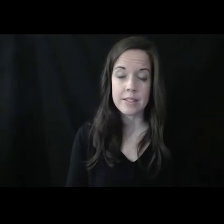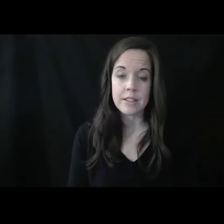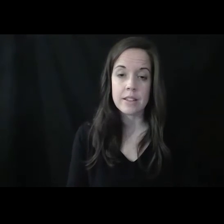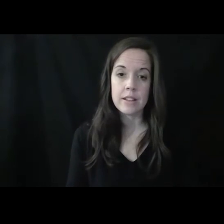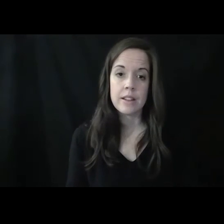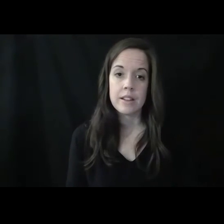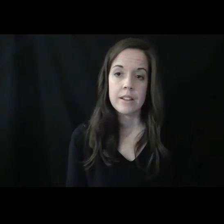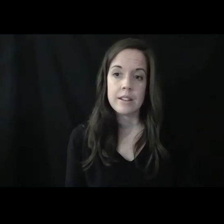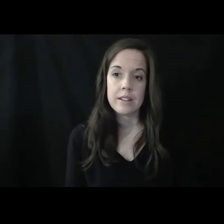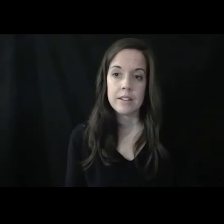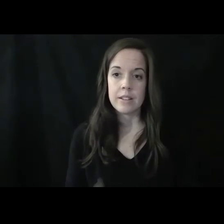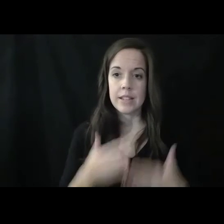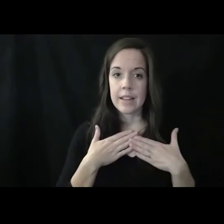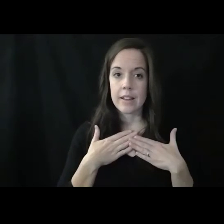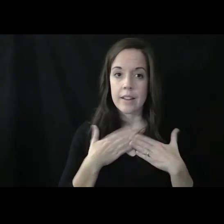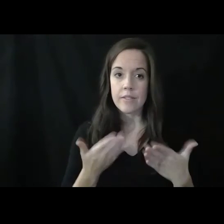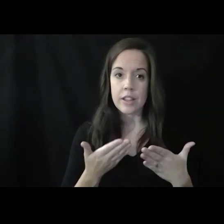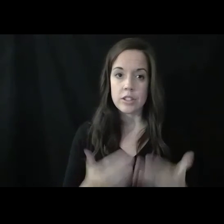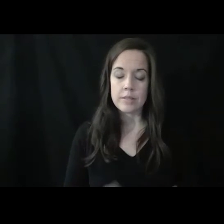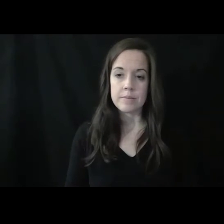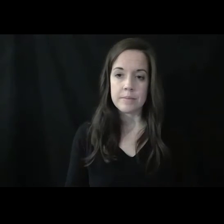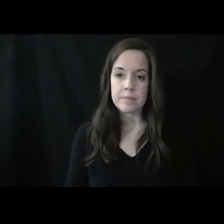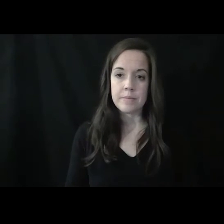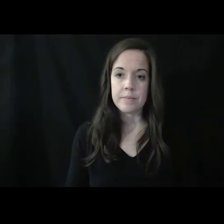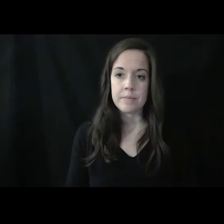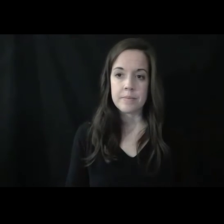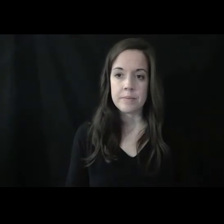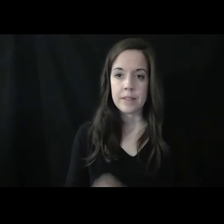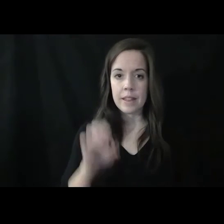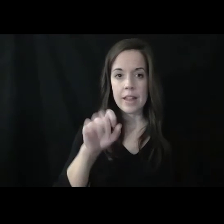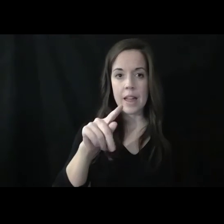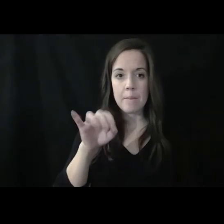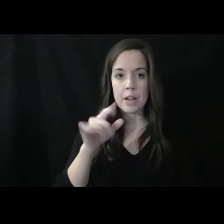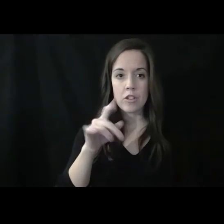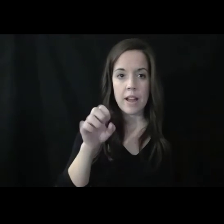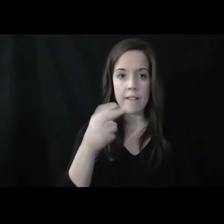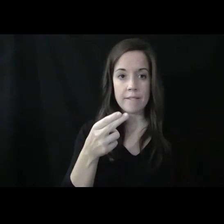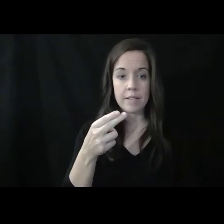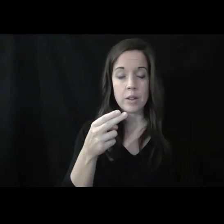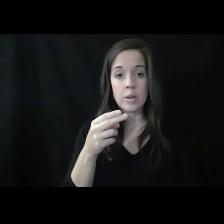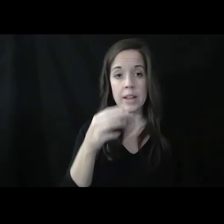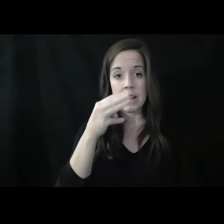Confession And there’s an epigraph for this poem, it’s from when Mary is giving birth to Jesus in the Qur’an.